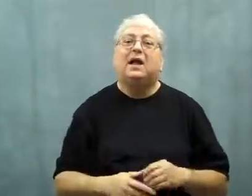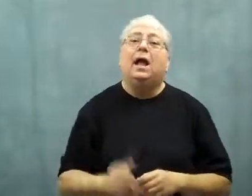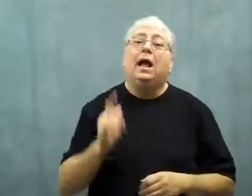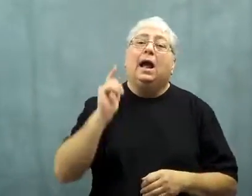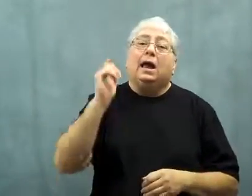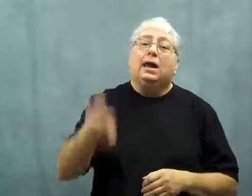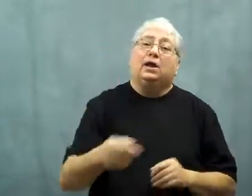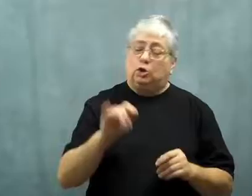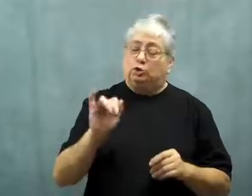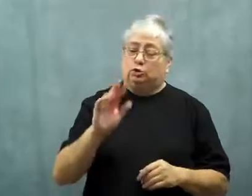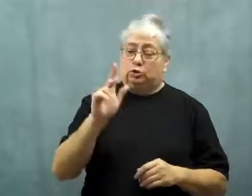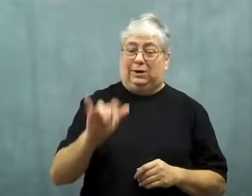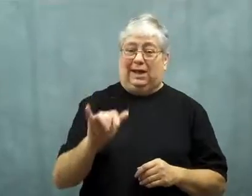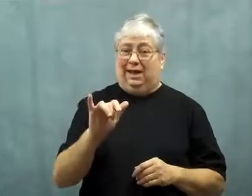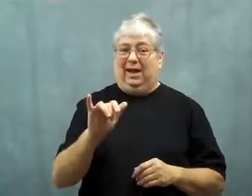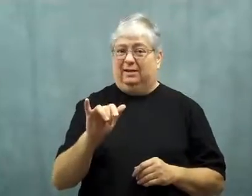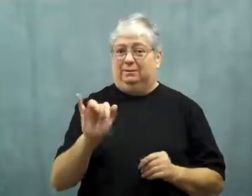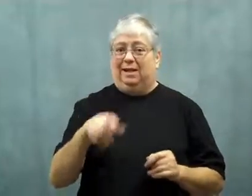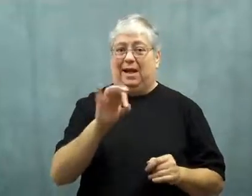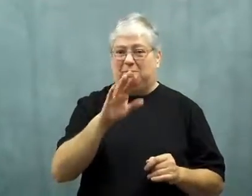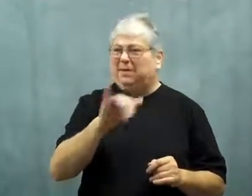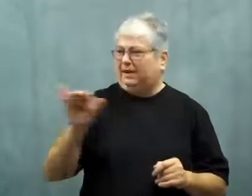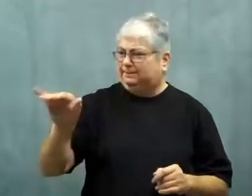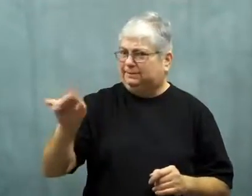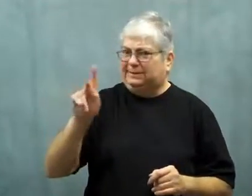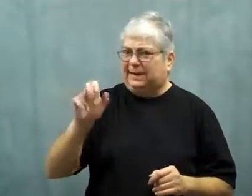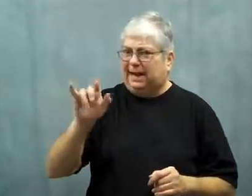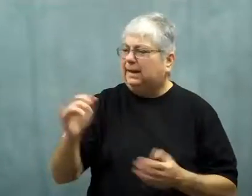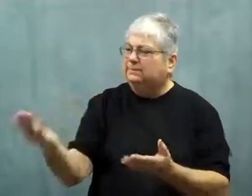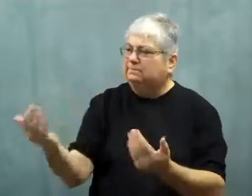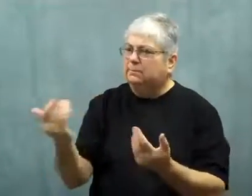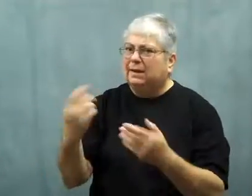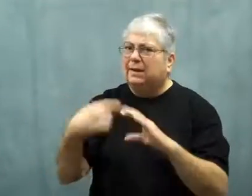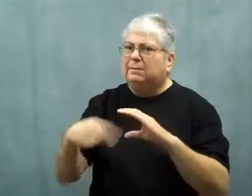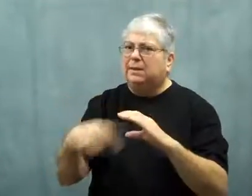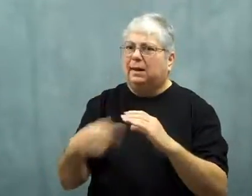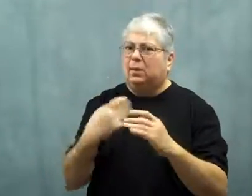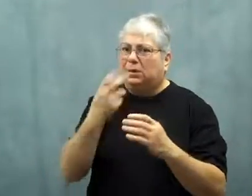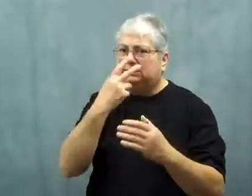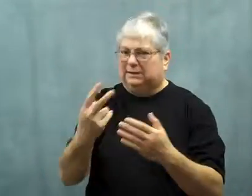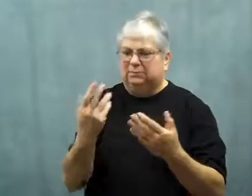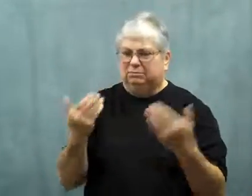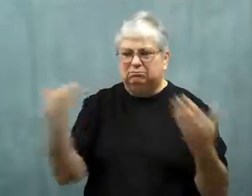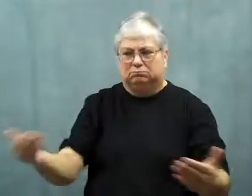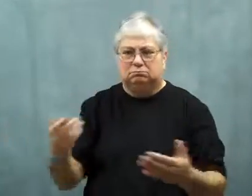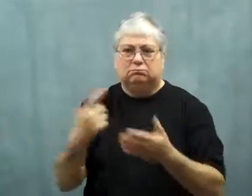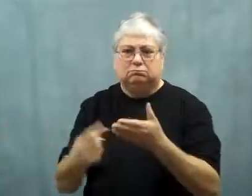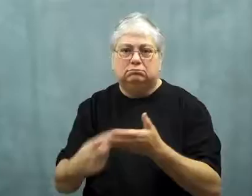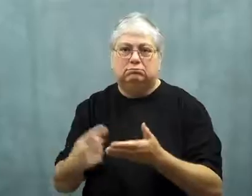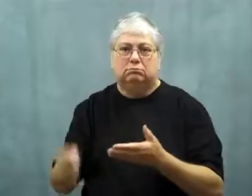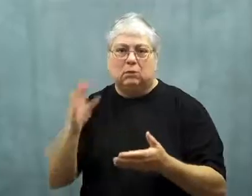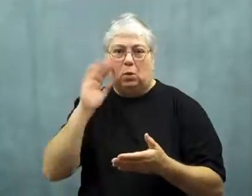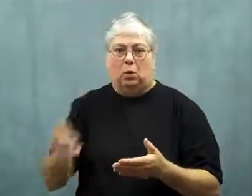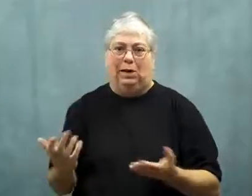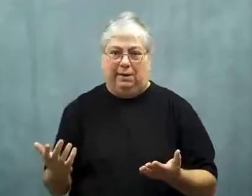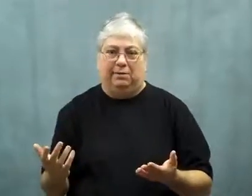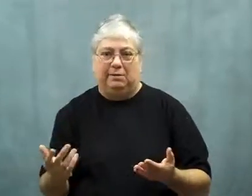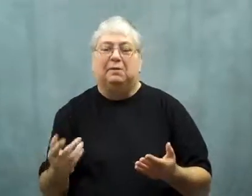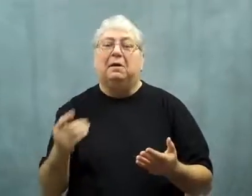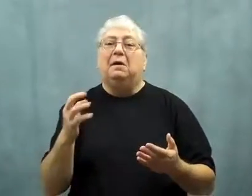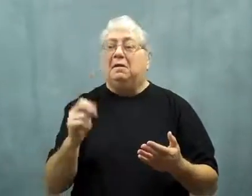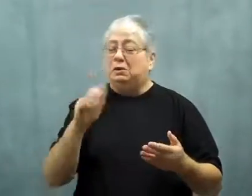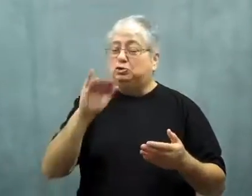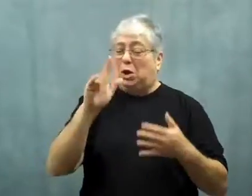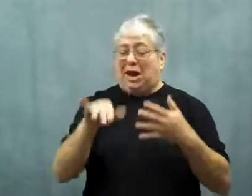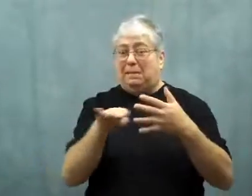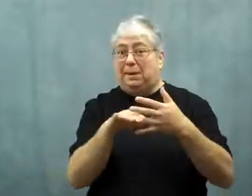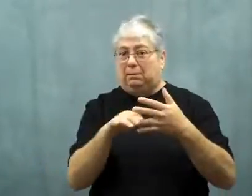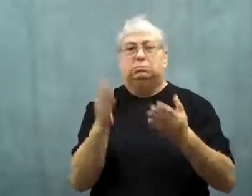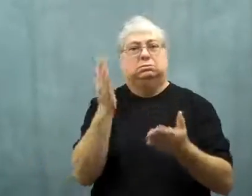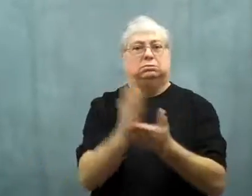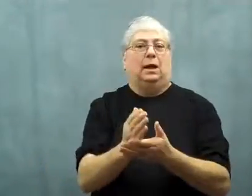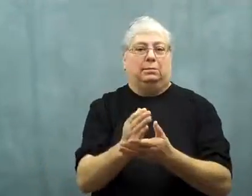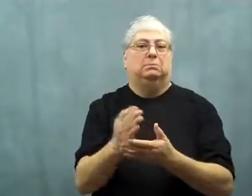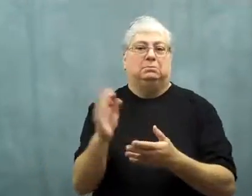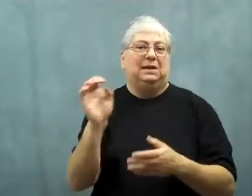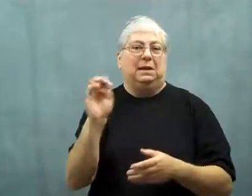In July, the FBI initiated an investigation and asked Kelley for the emails.